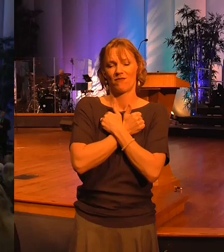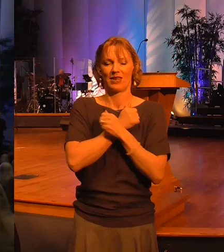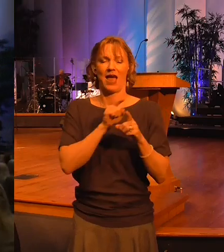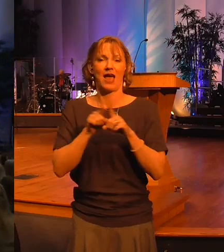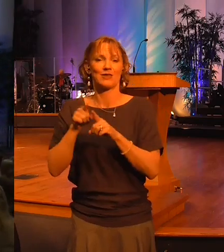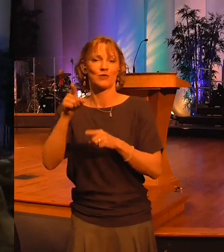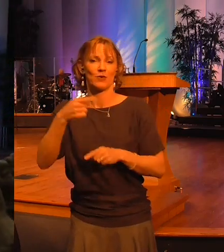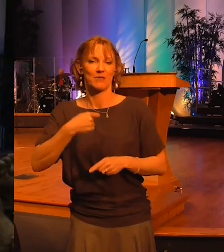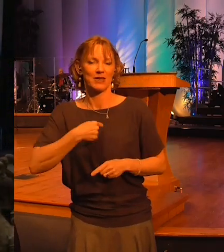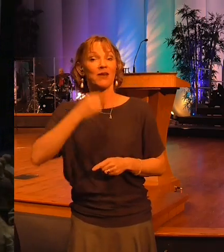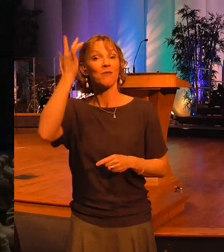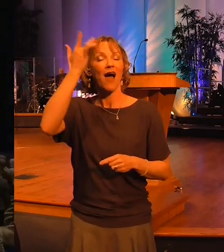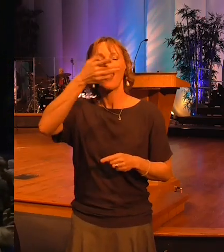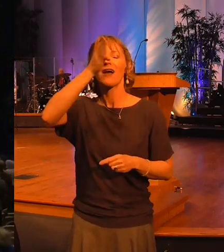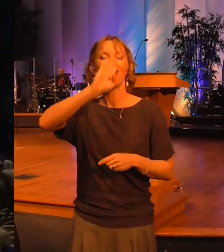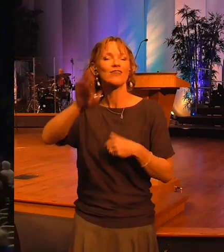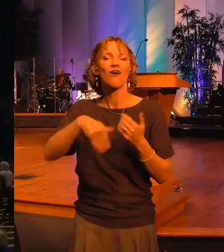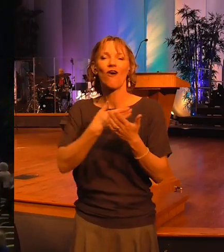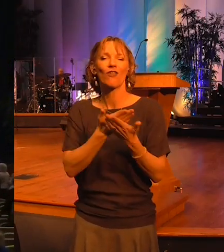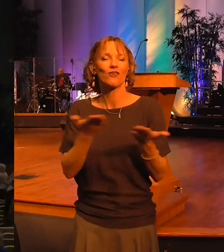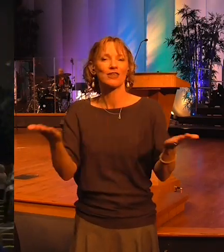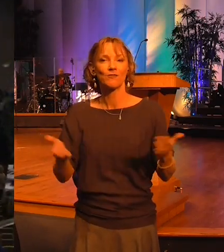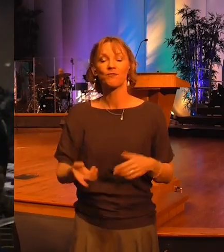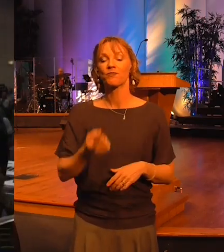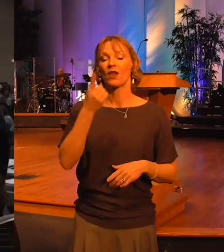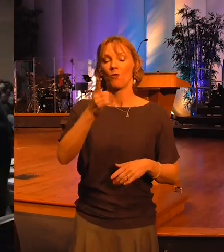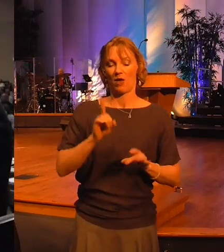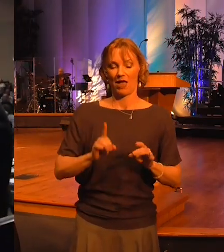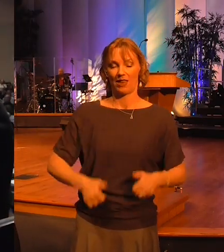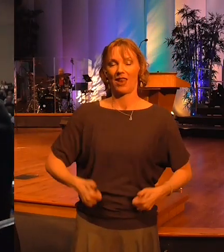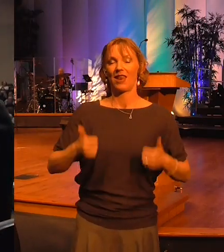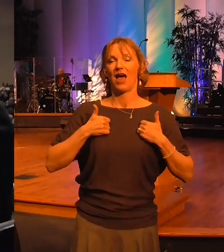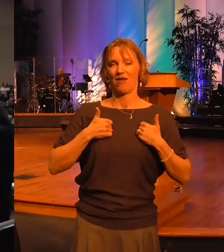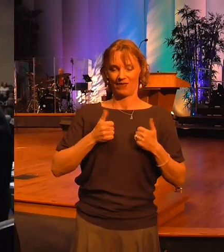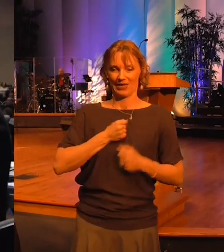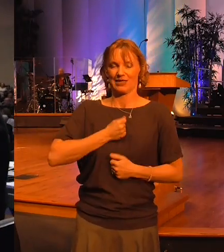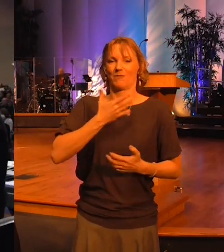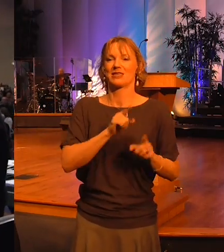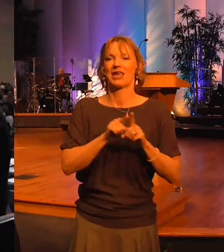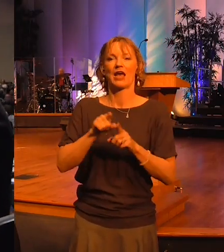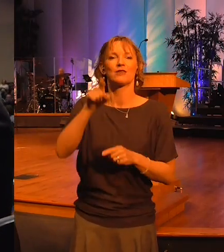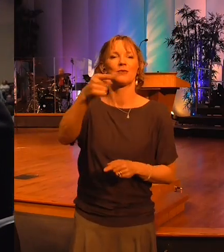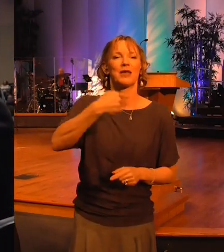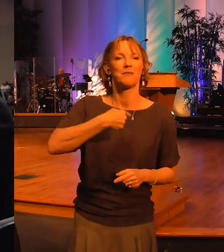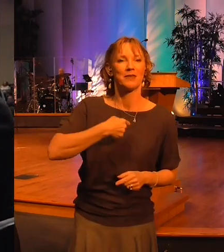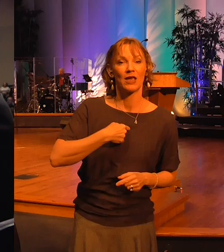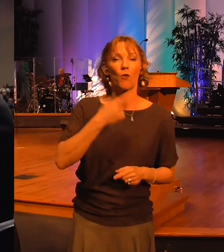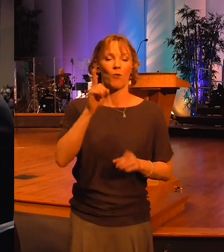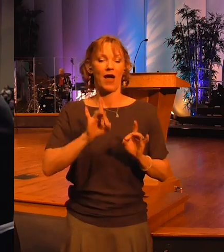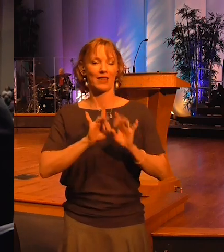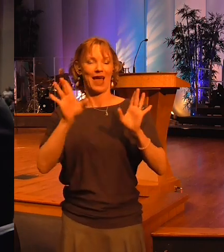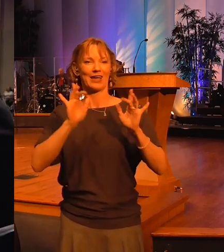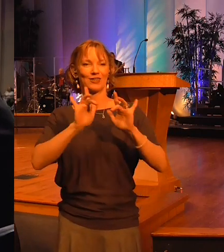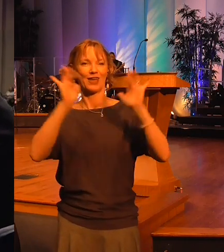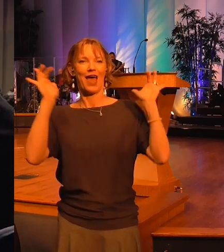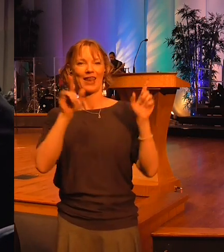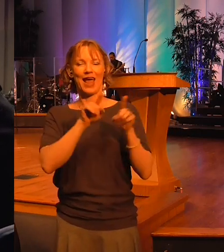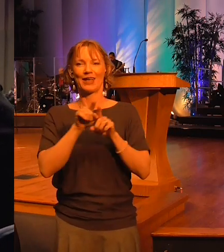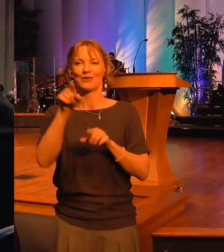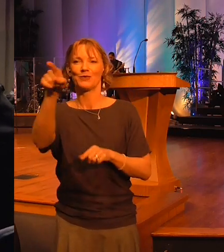is all there is one life living as you and me one life shining as you and me one love living